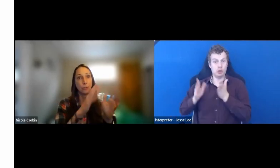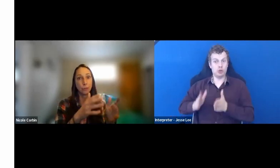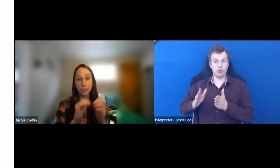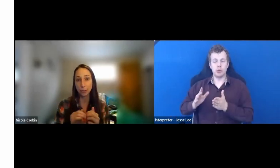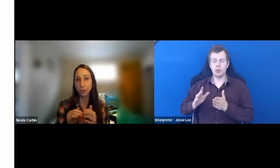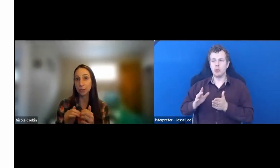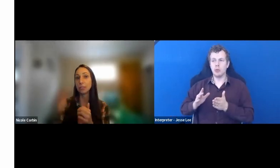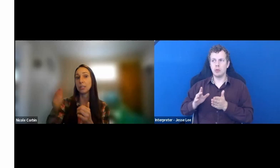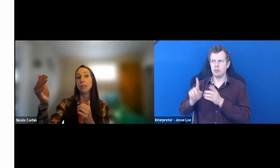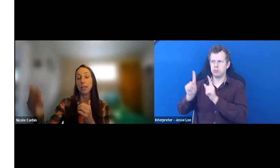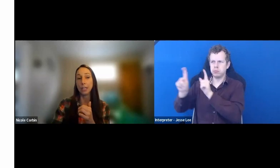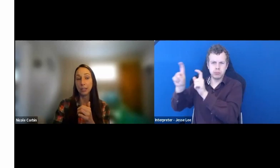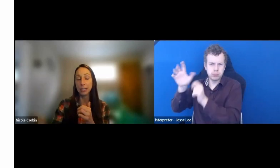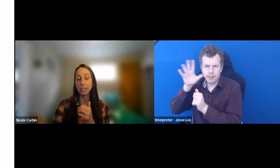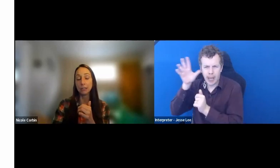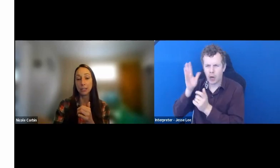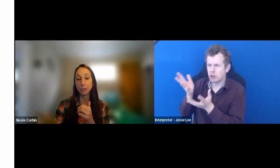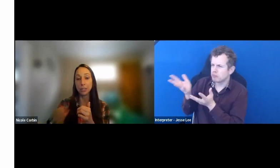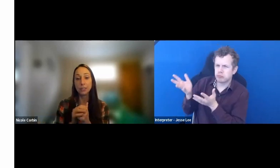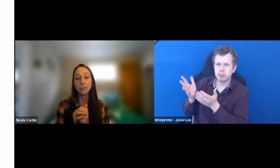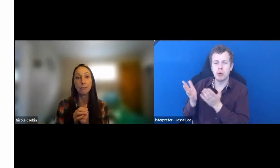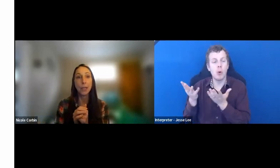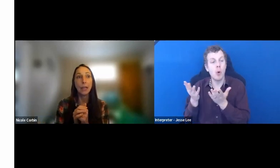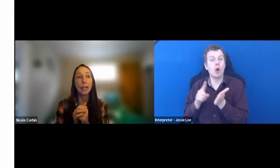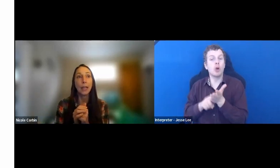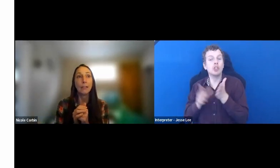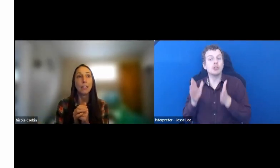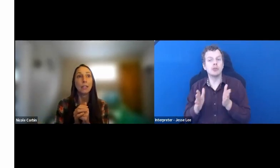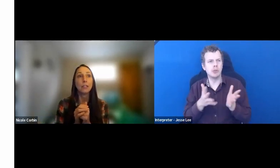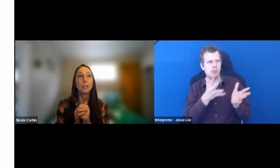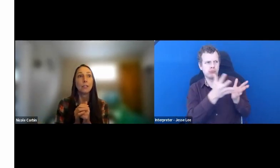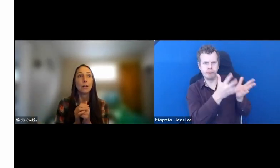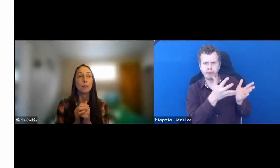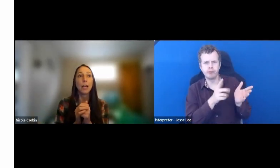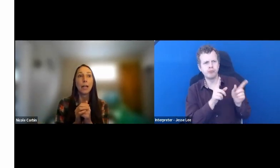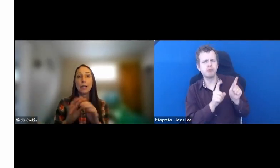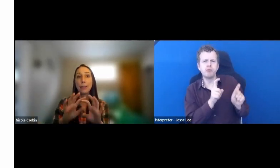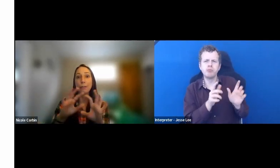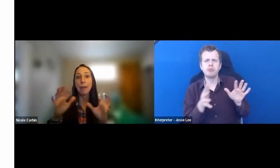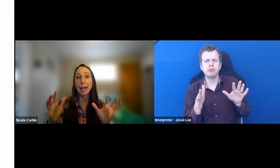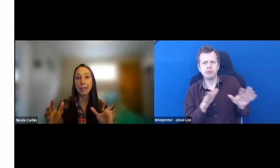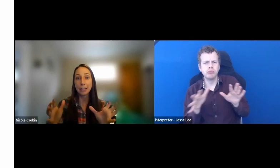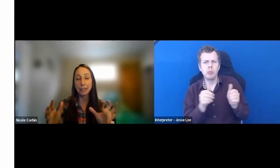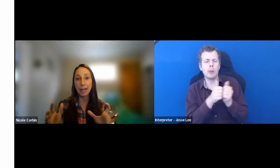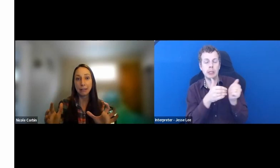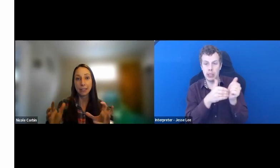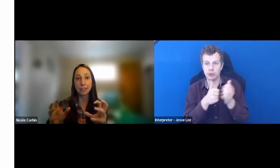Or the researchers and the clinicians. And then applying a thematic analysis.